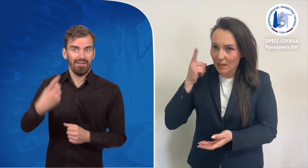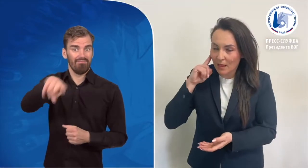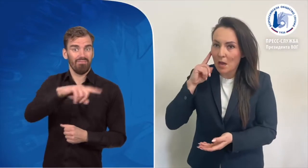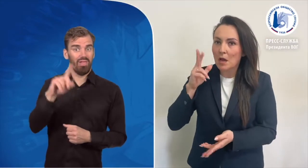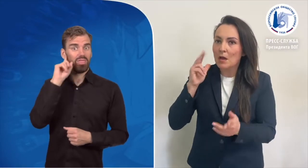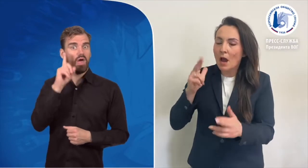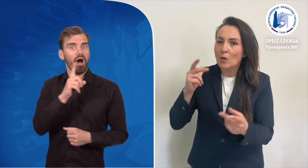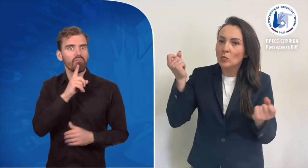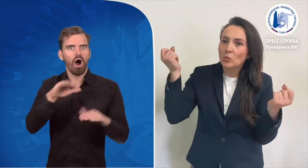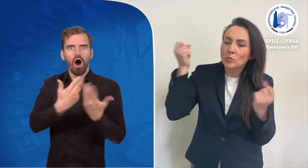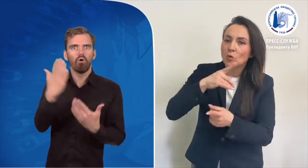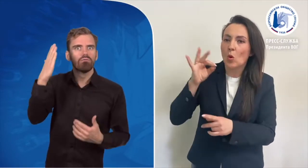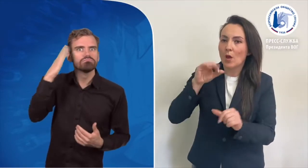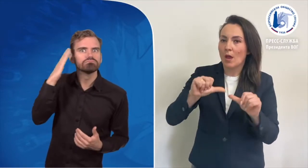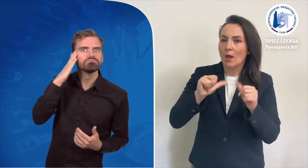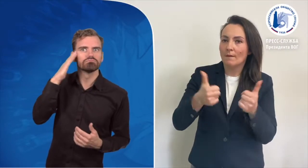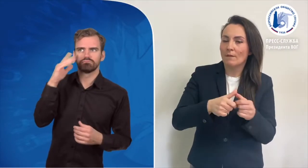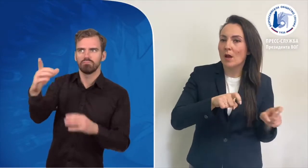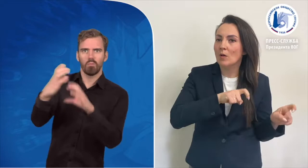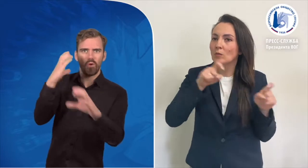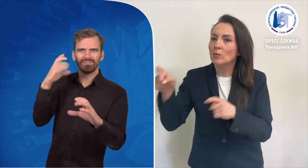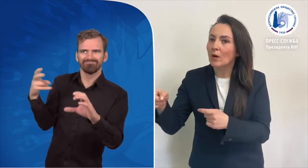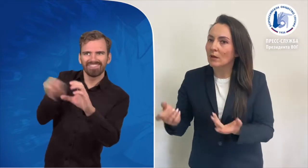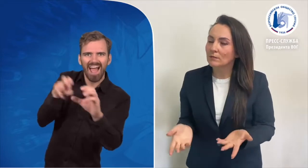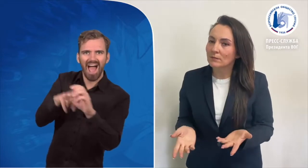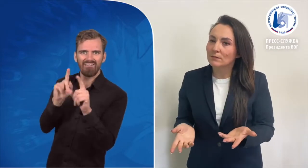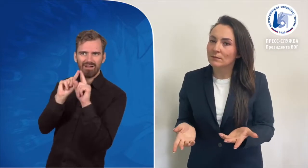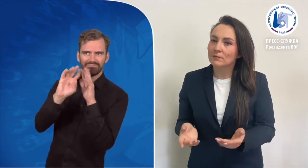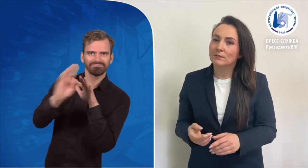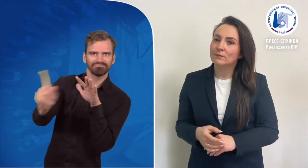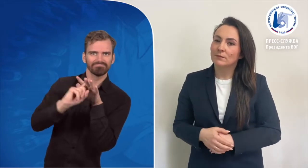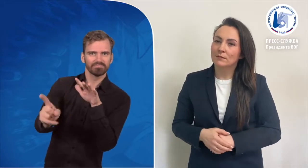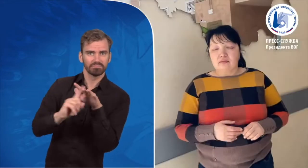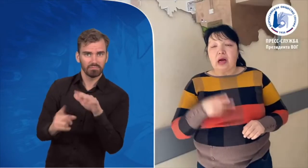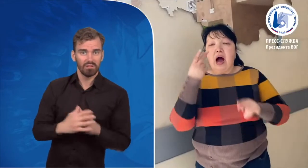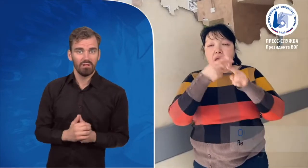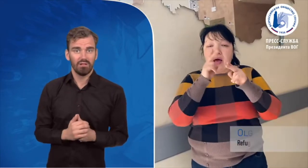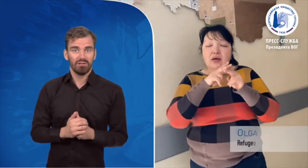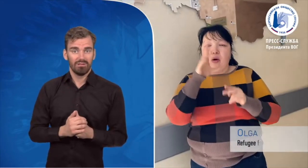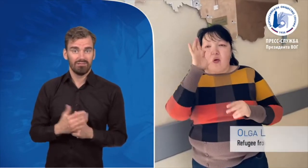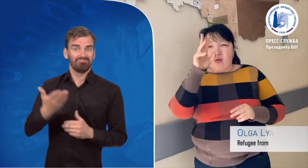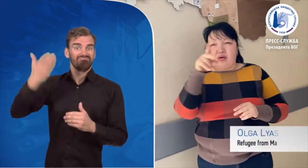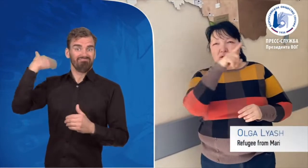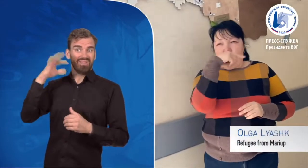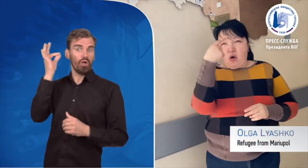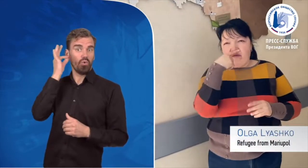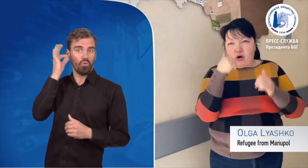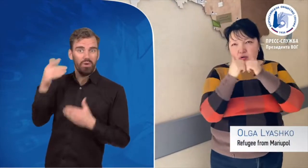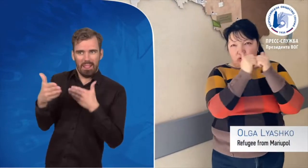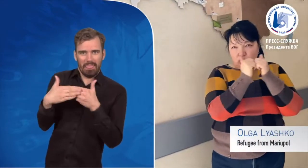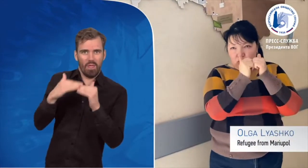How did you being deaf know about the evacuation? Hearing neighbors gave us information that a special transport